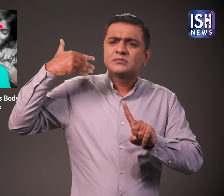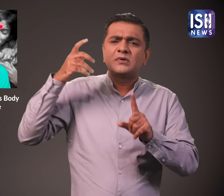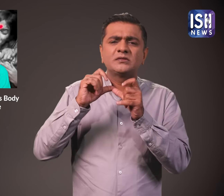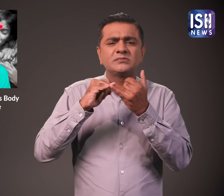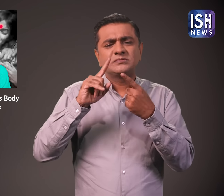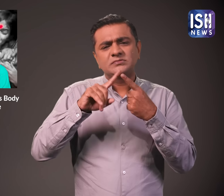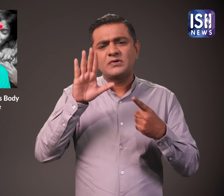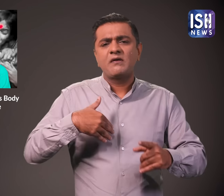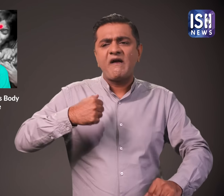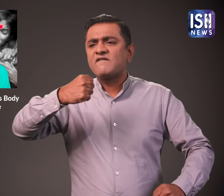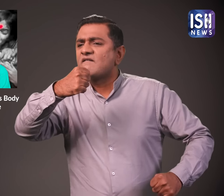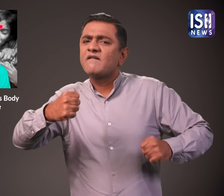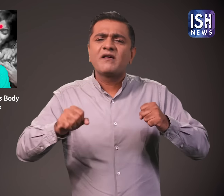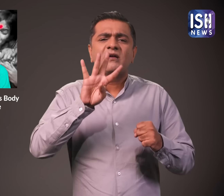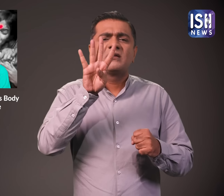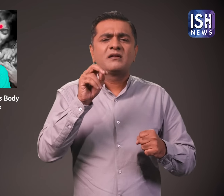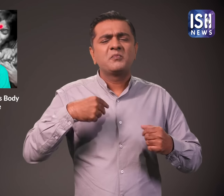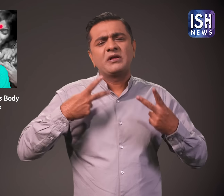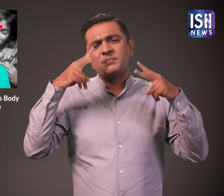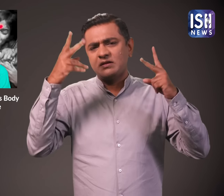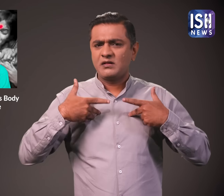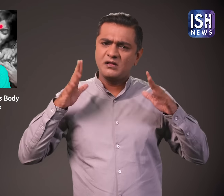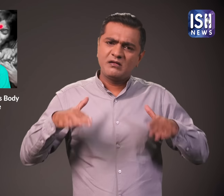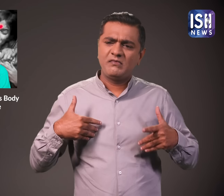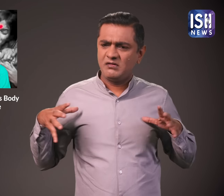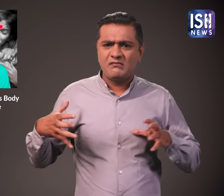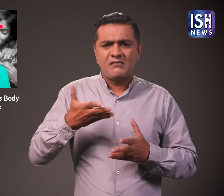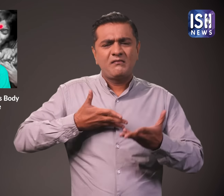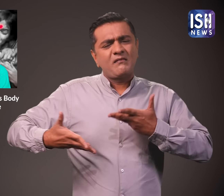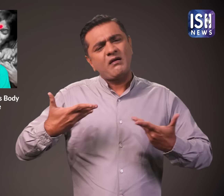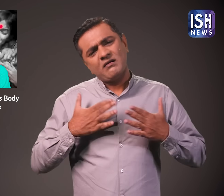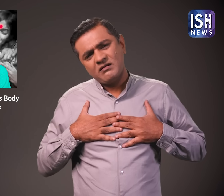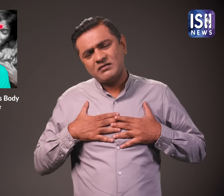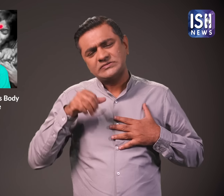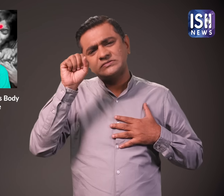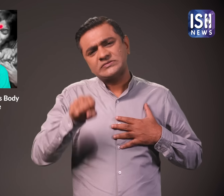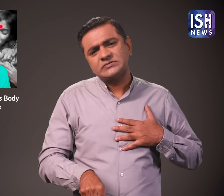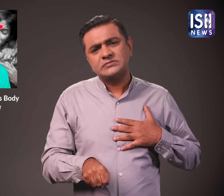The father admitted that they had many cases of harming people and violence against them.